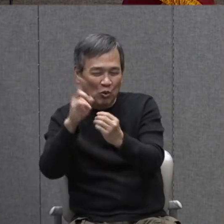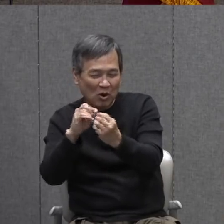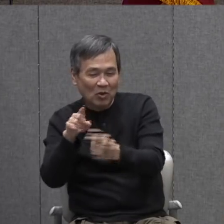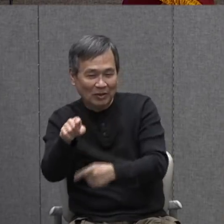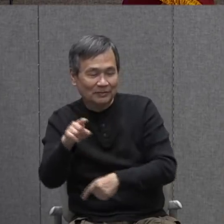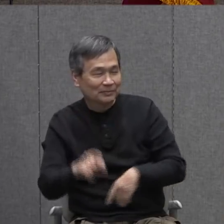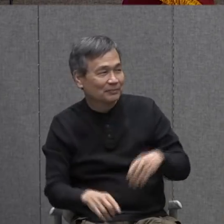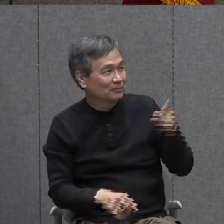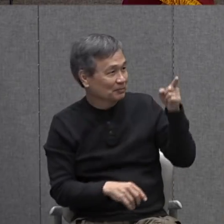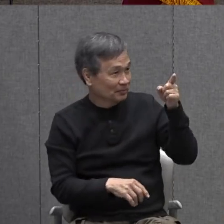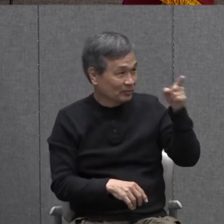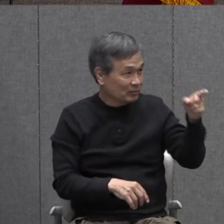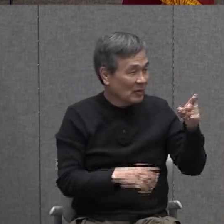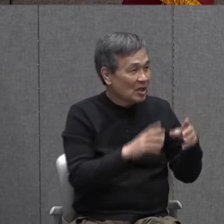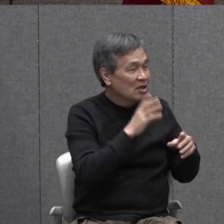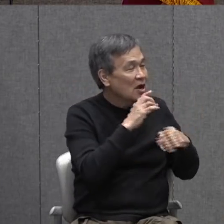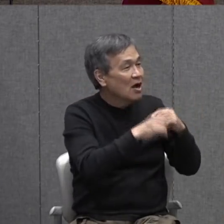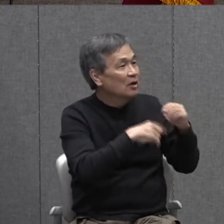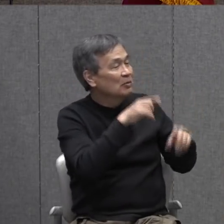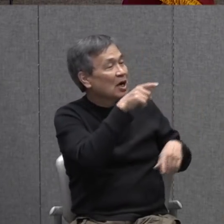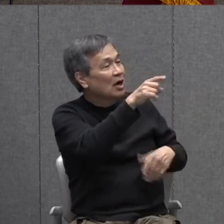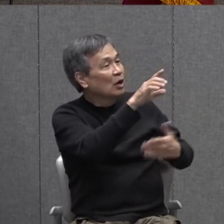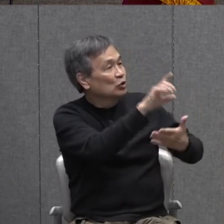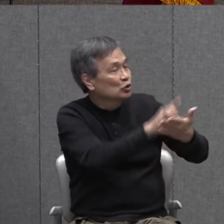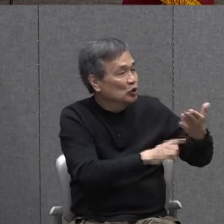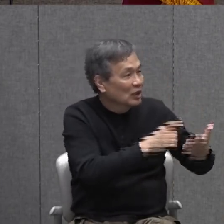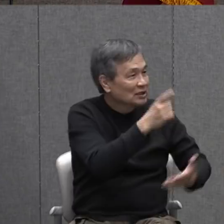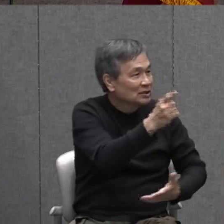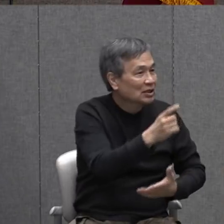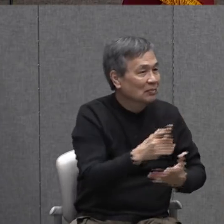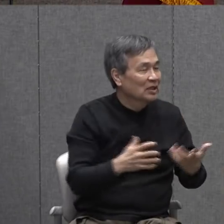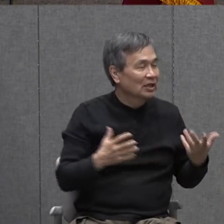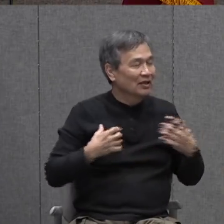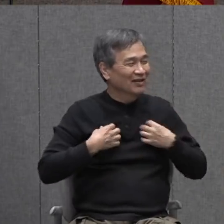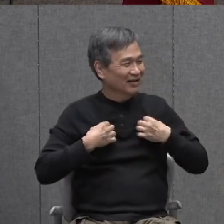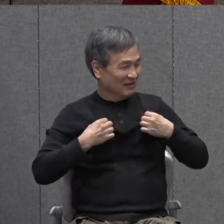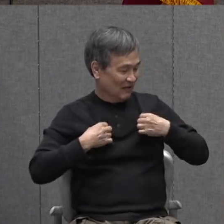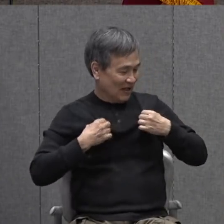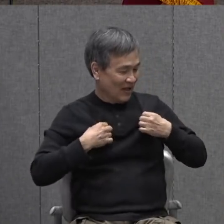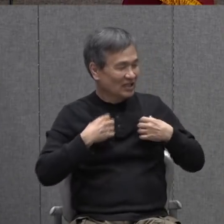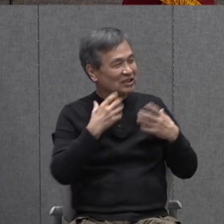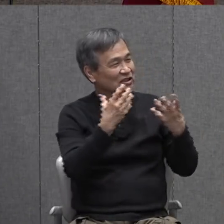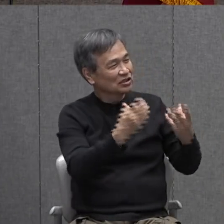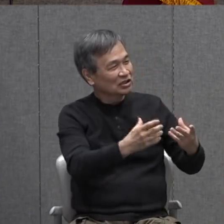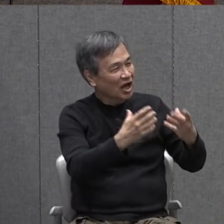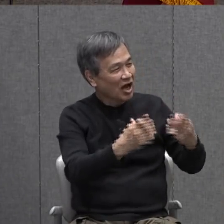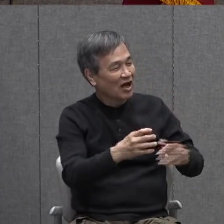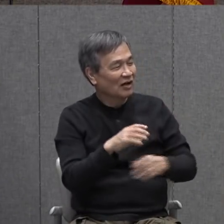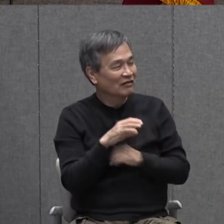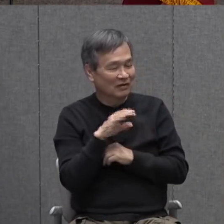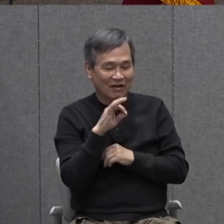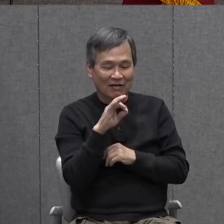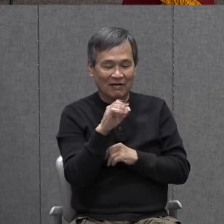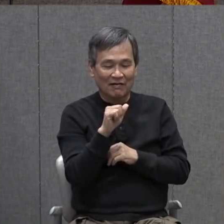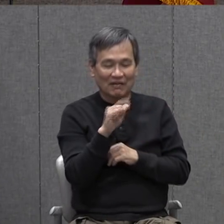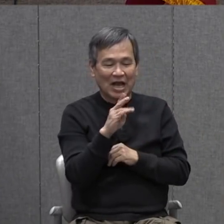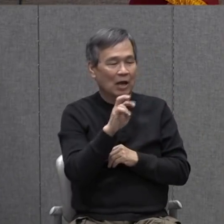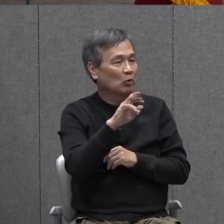I just wanted to talk to you about drawing something soft like fabric. If you chose to draw a shirt or something